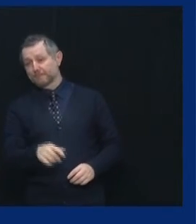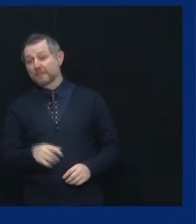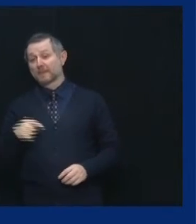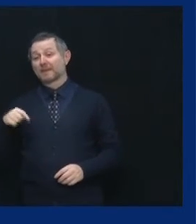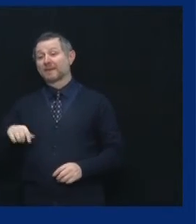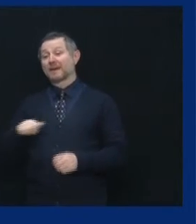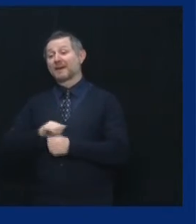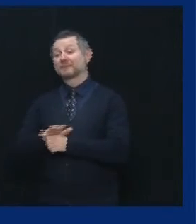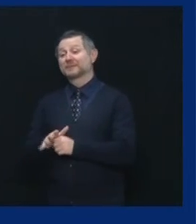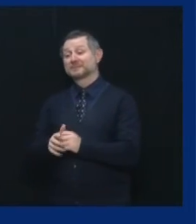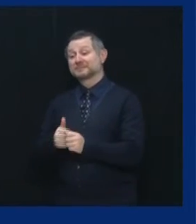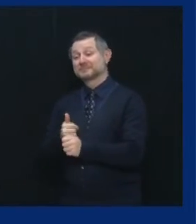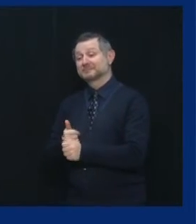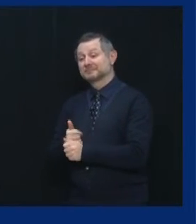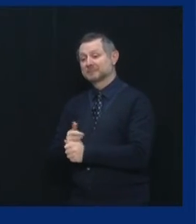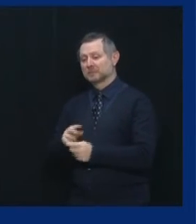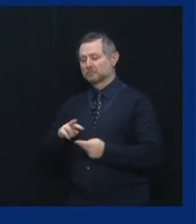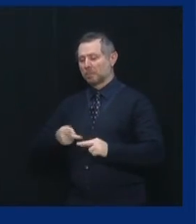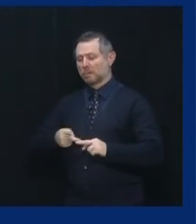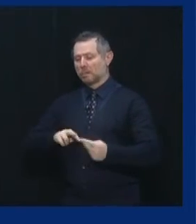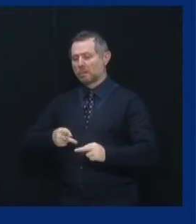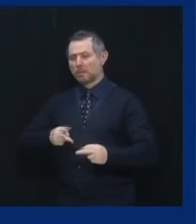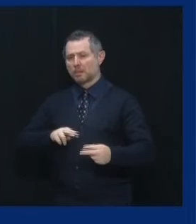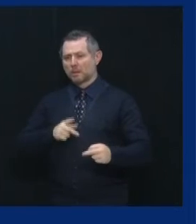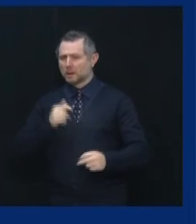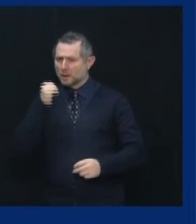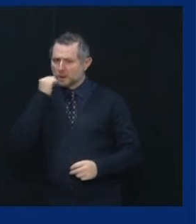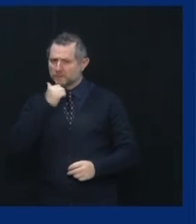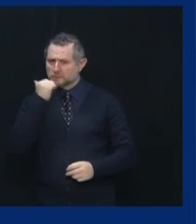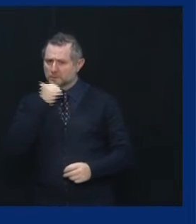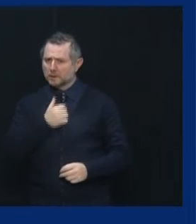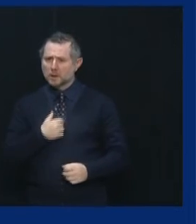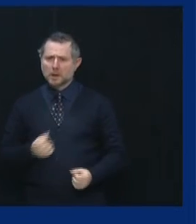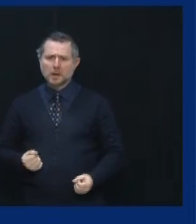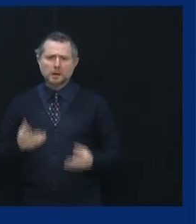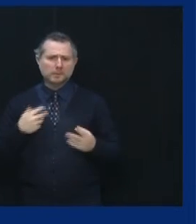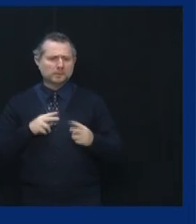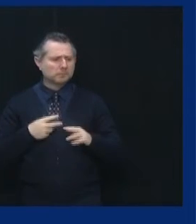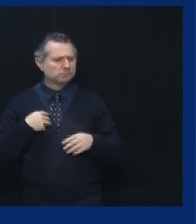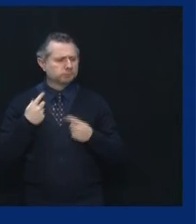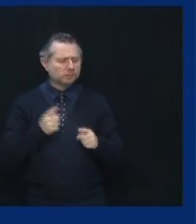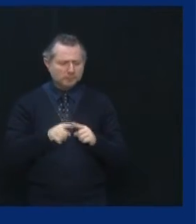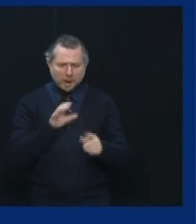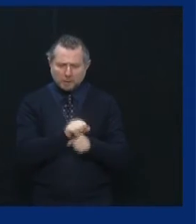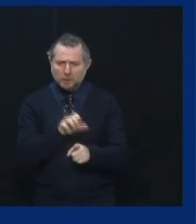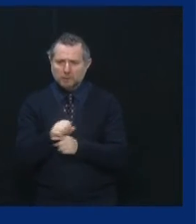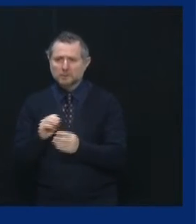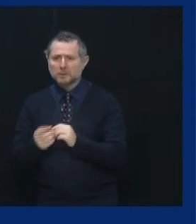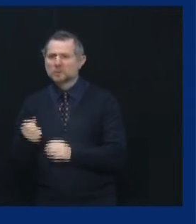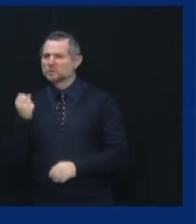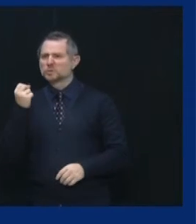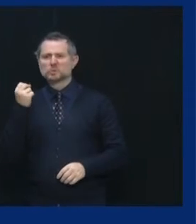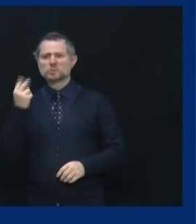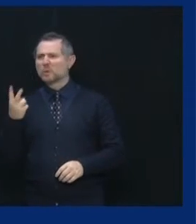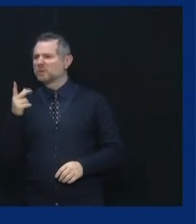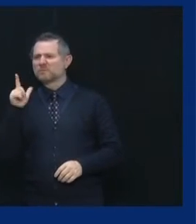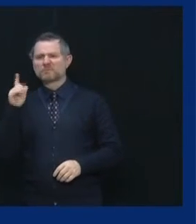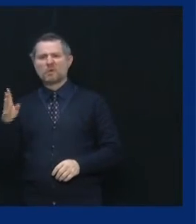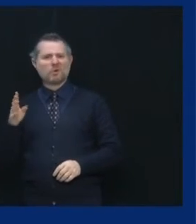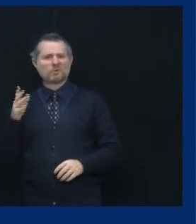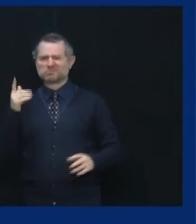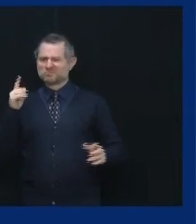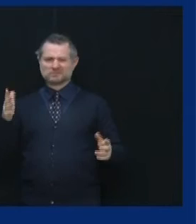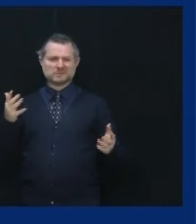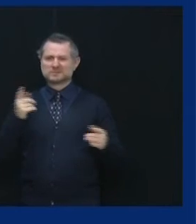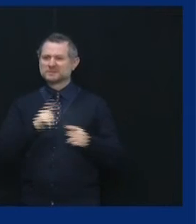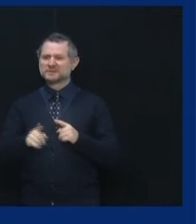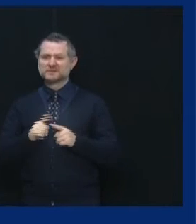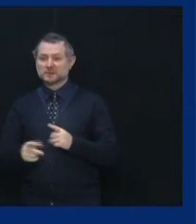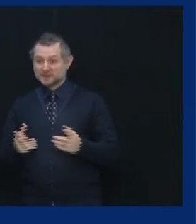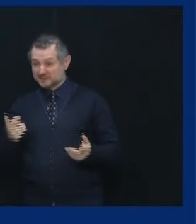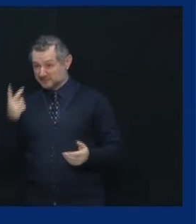AND THE OTHER POINT, THE